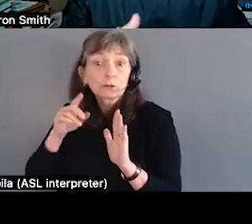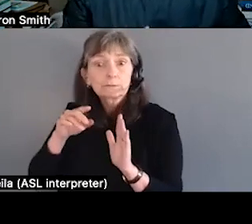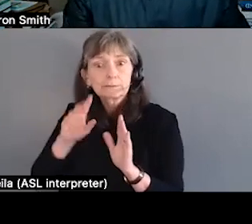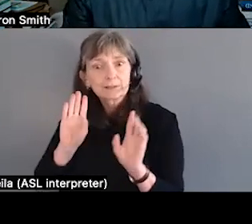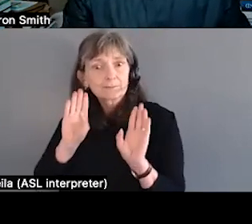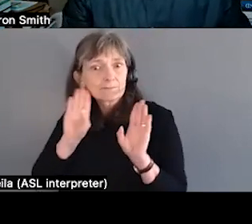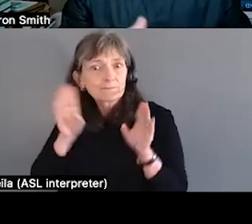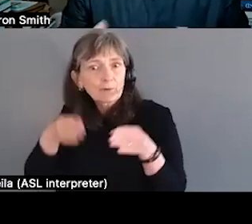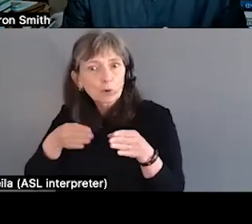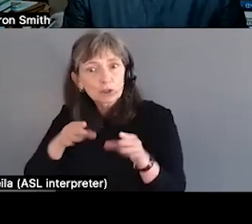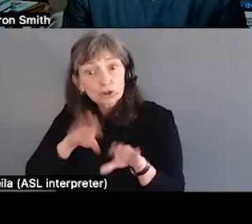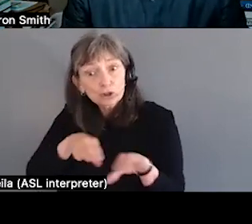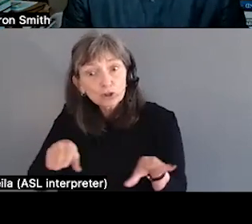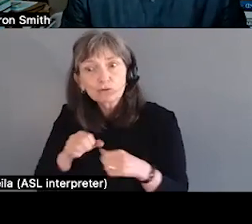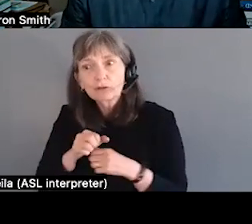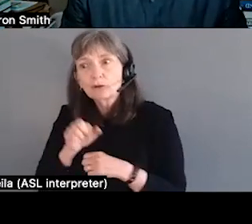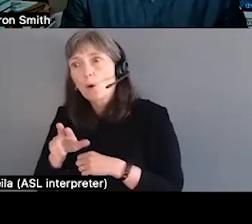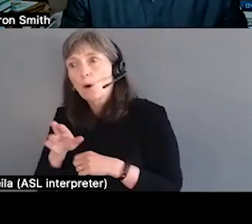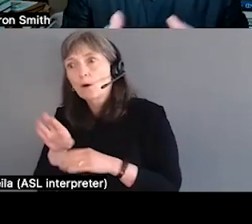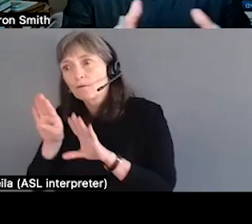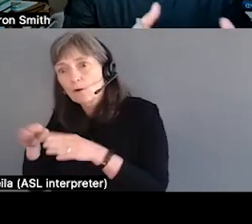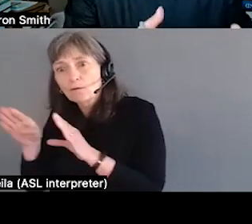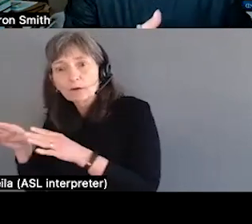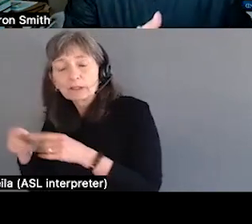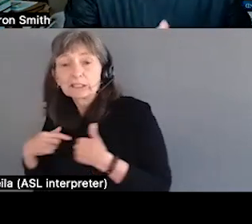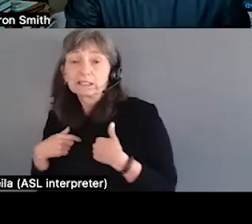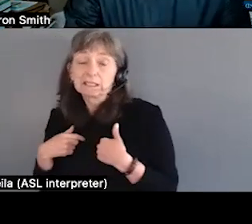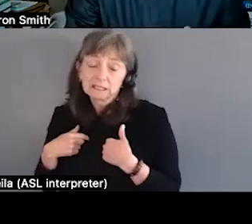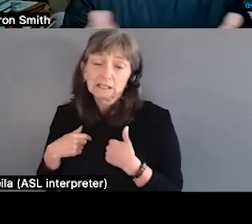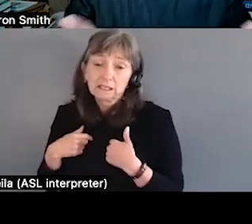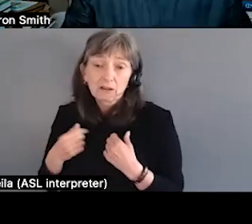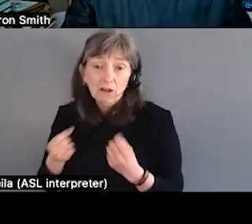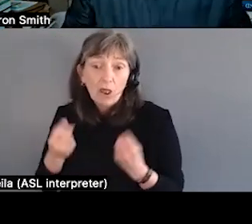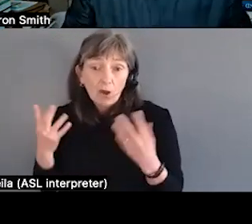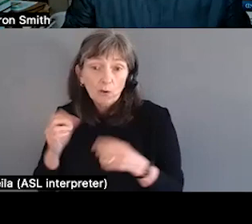there. That's quite a lot of work perhaps for an independent, but even for the bigger players,